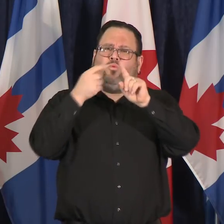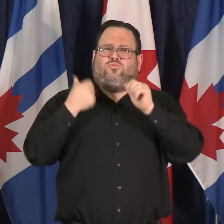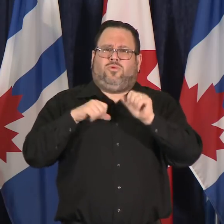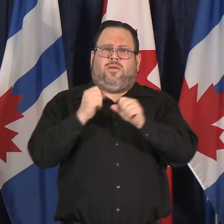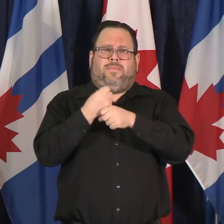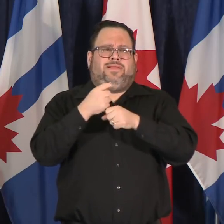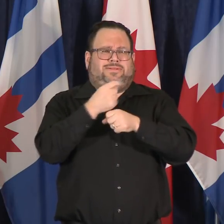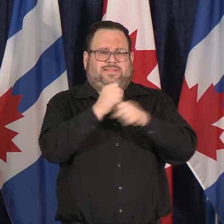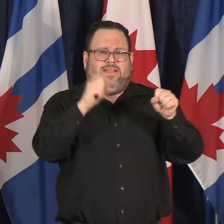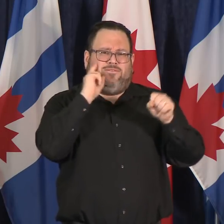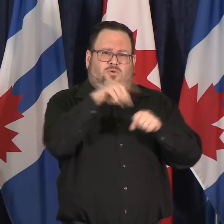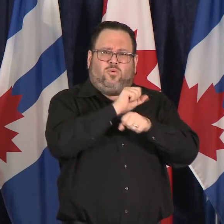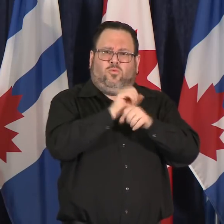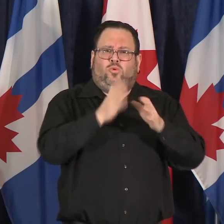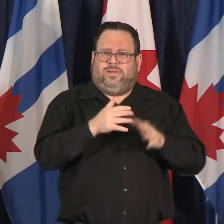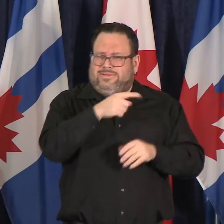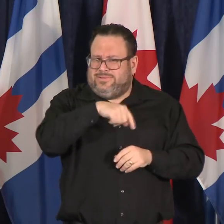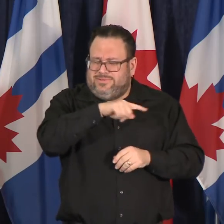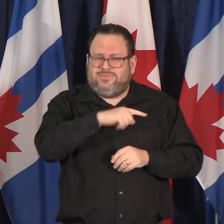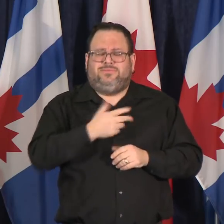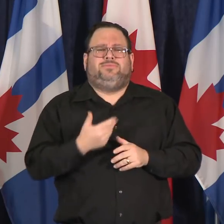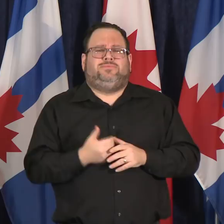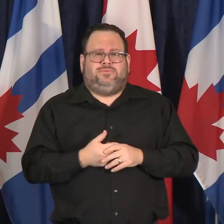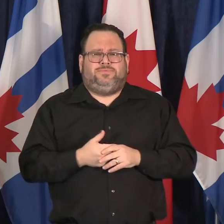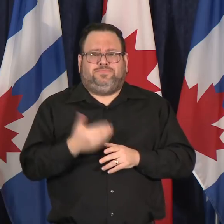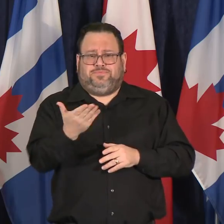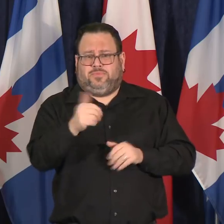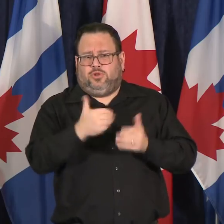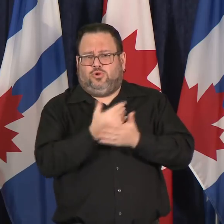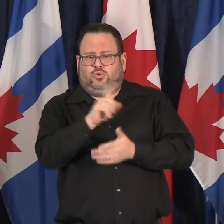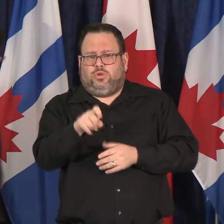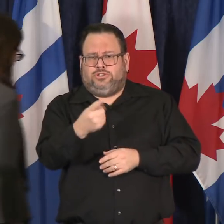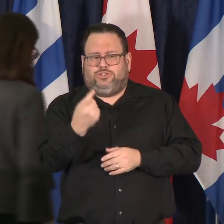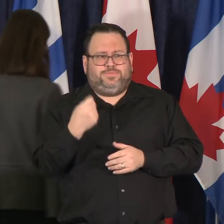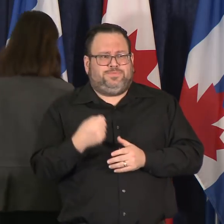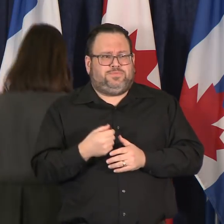the city manager there and I shall have a question for you if that's okay